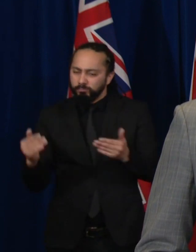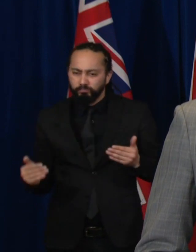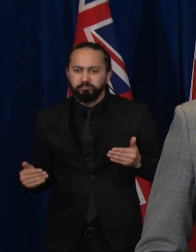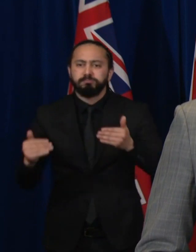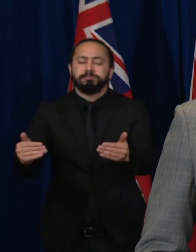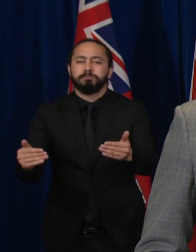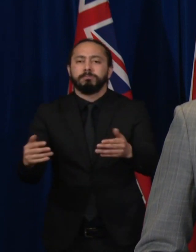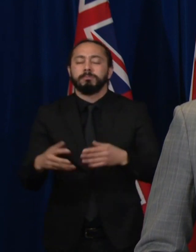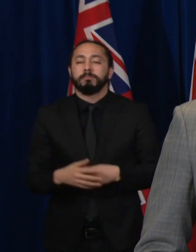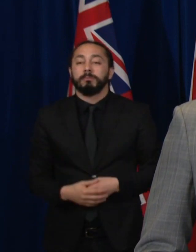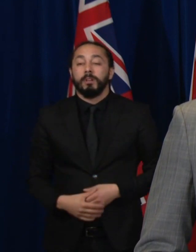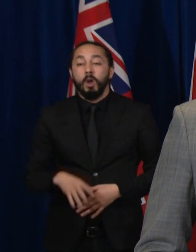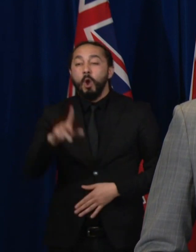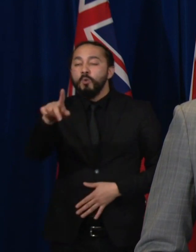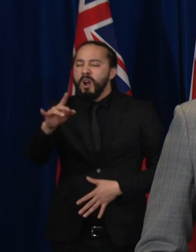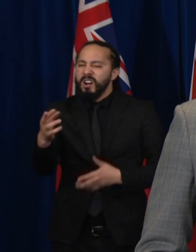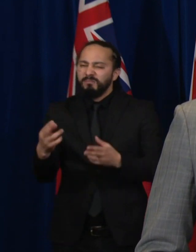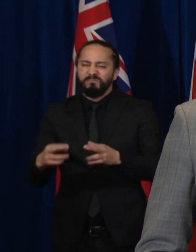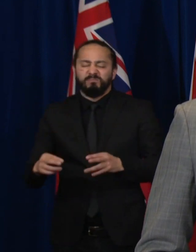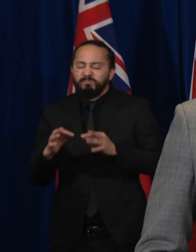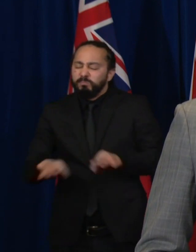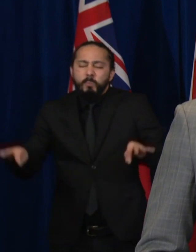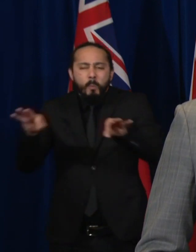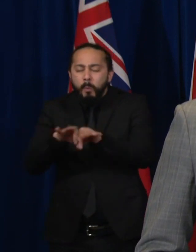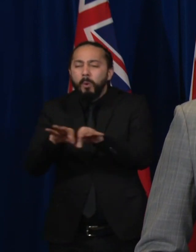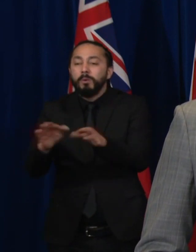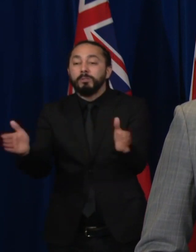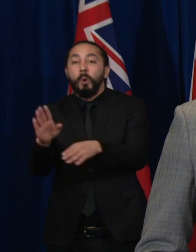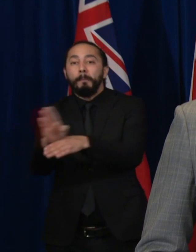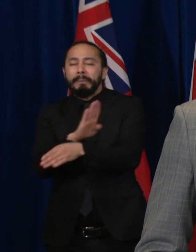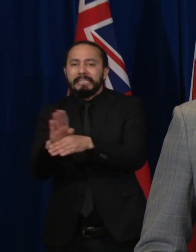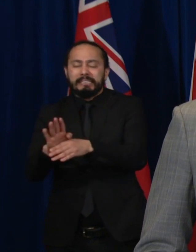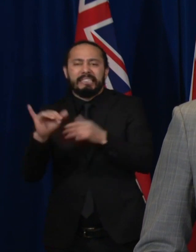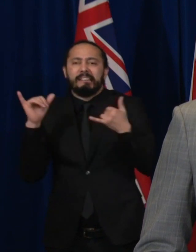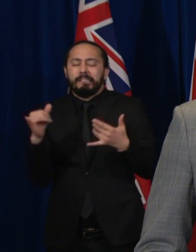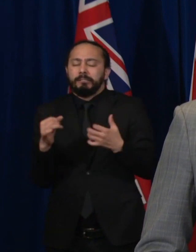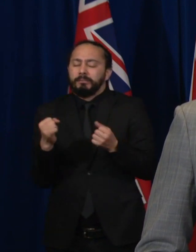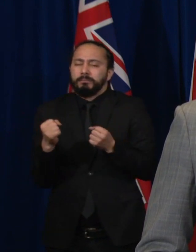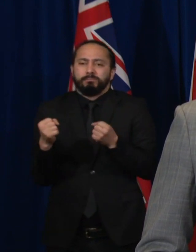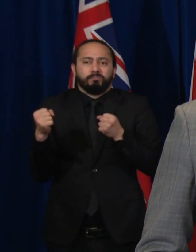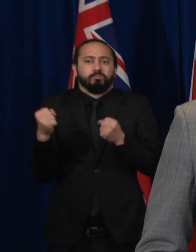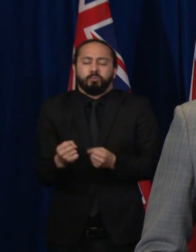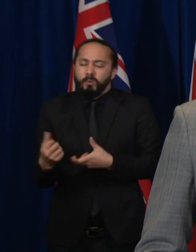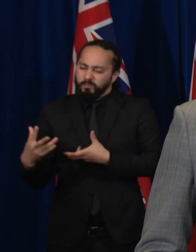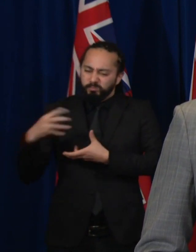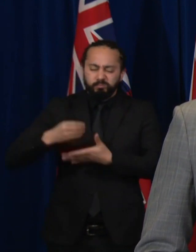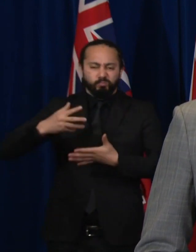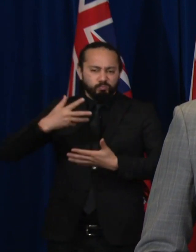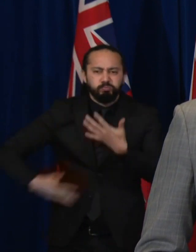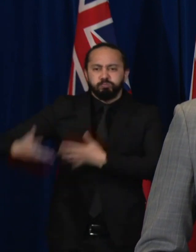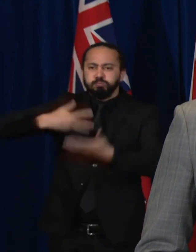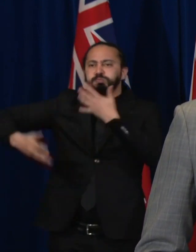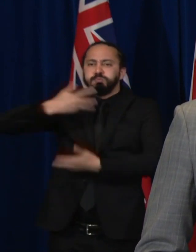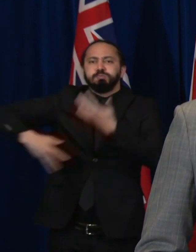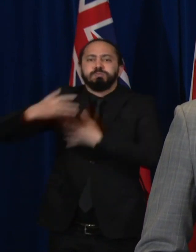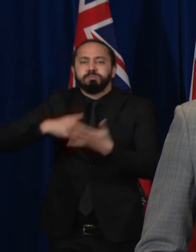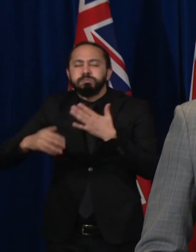gave the last full measure of devotion -- economy, and through the Ontario together project we've seen some that we here highly resolve these dead shall not businesses step out, help out in